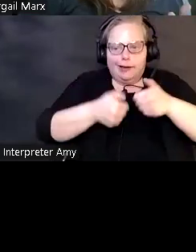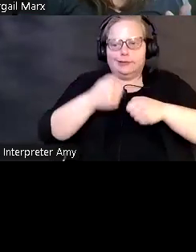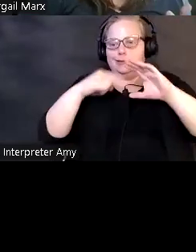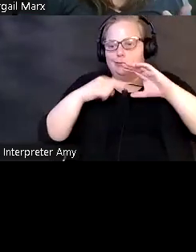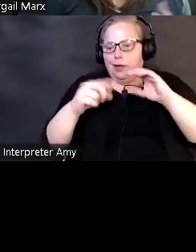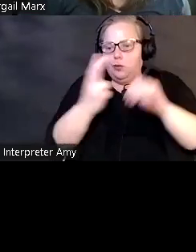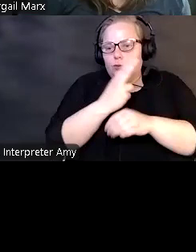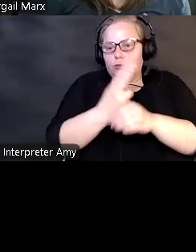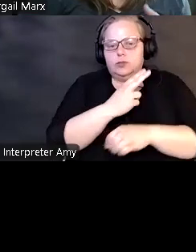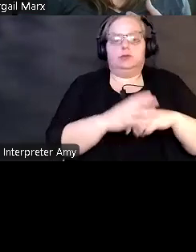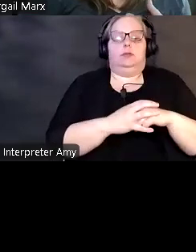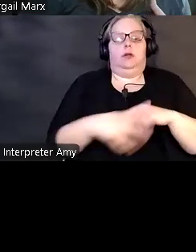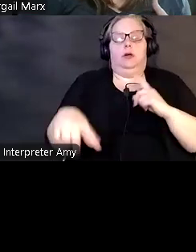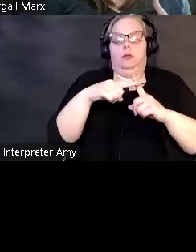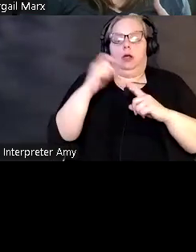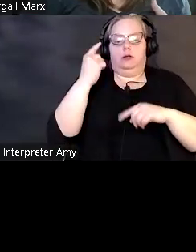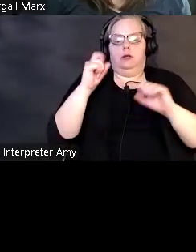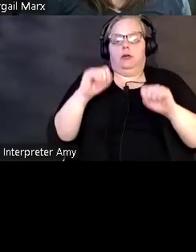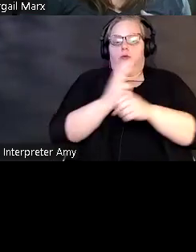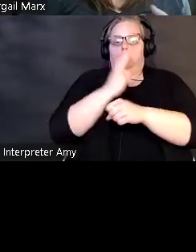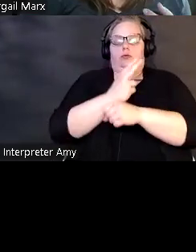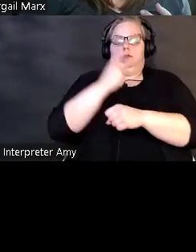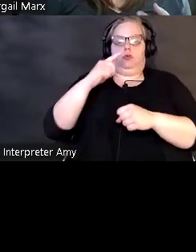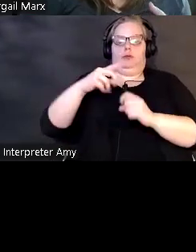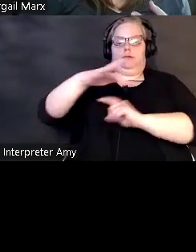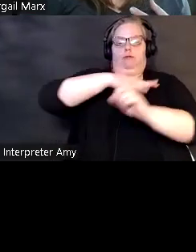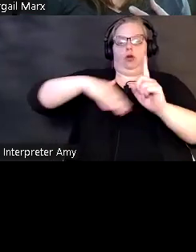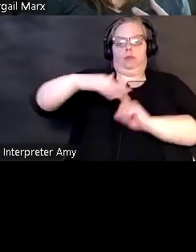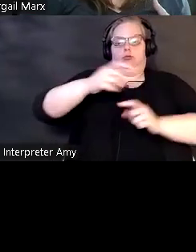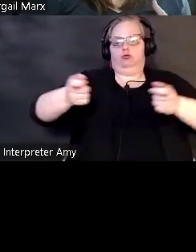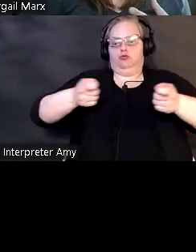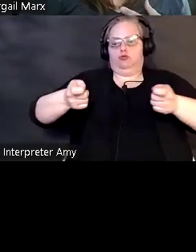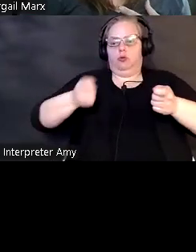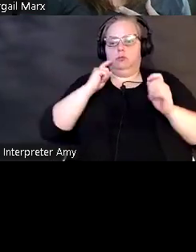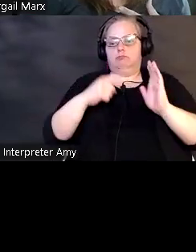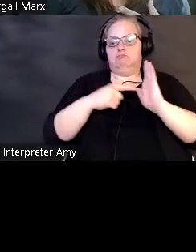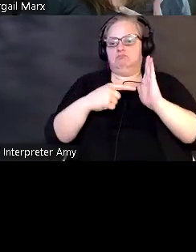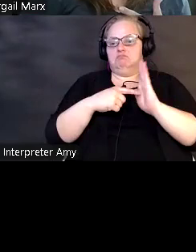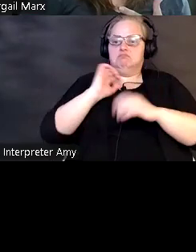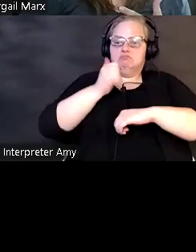They can also be used for environmental control. Setting up a way to control your TV with